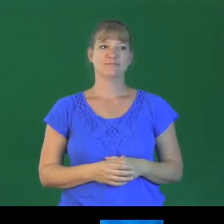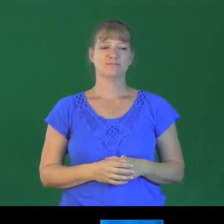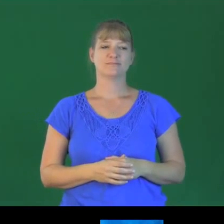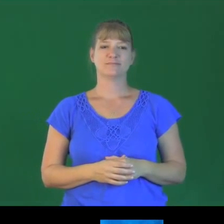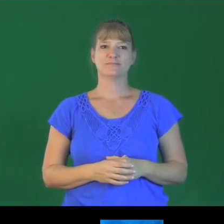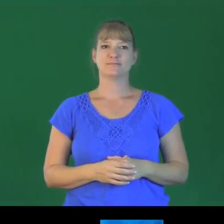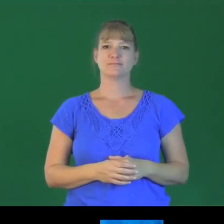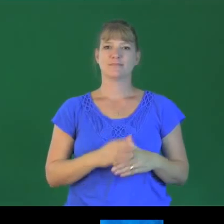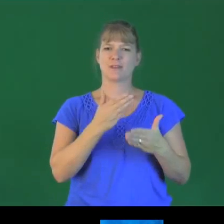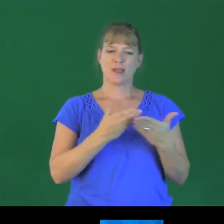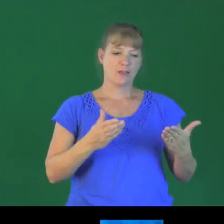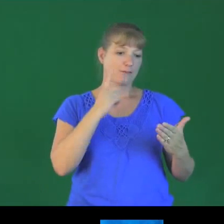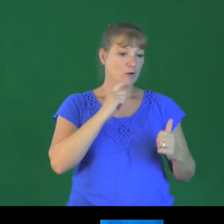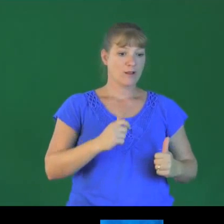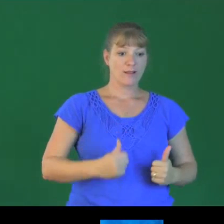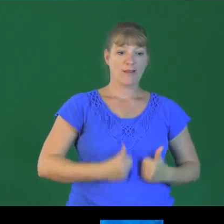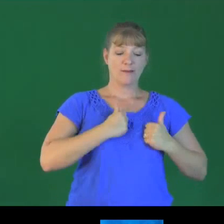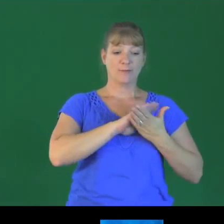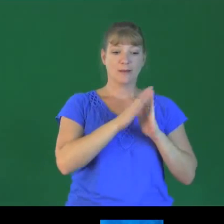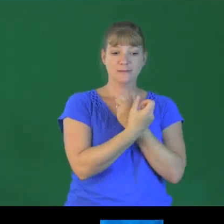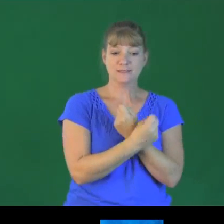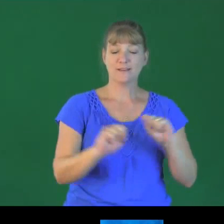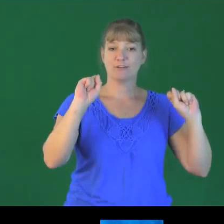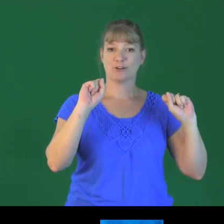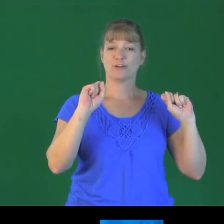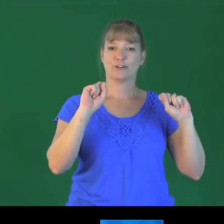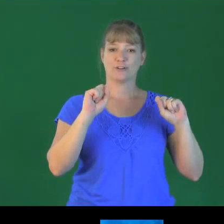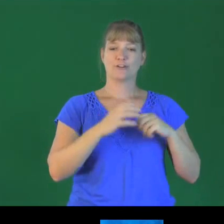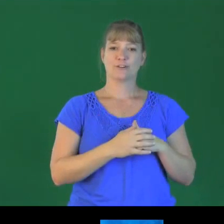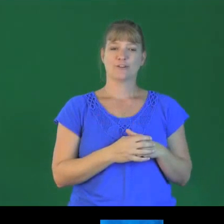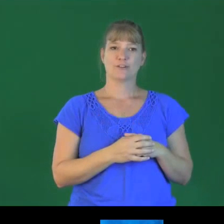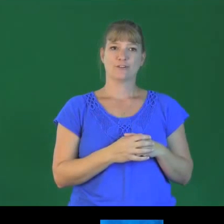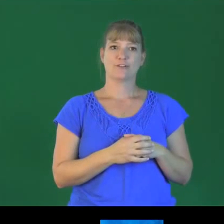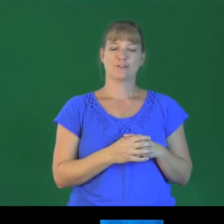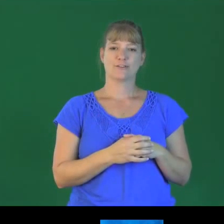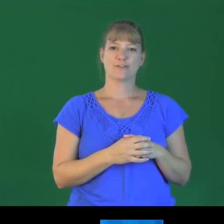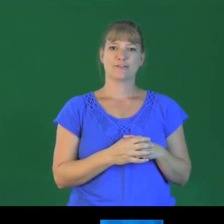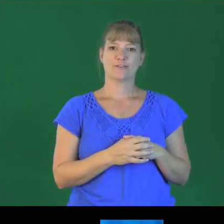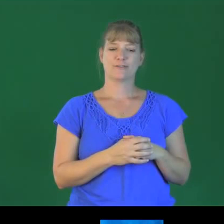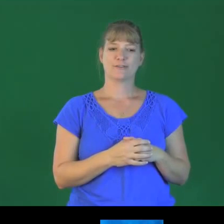There are devices to make life safer.